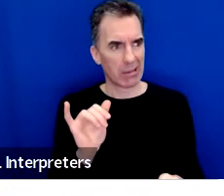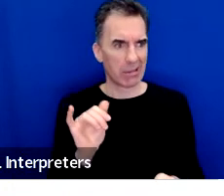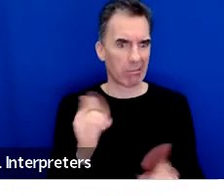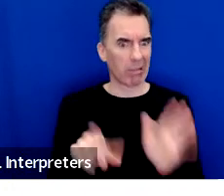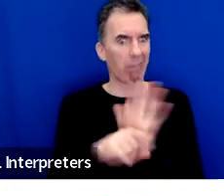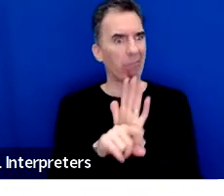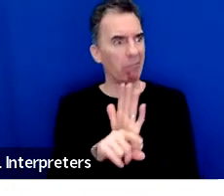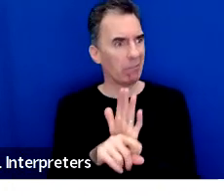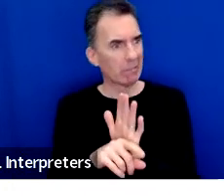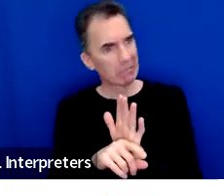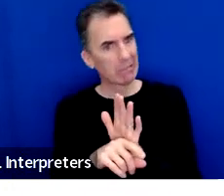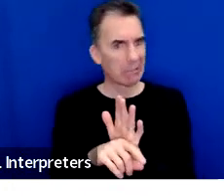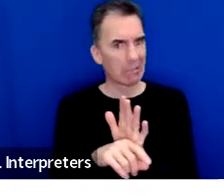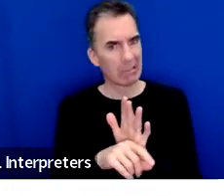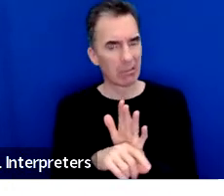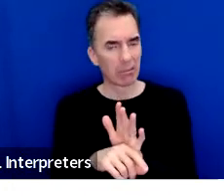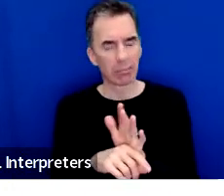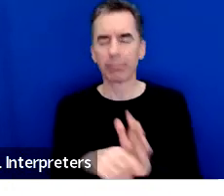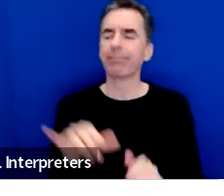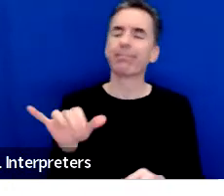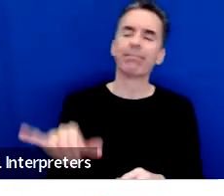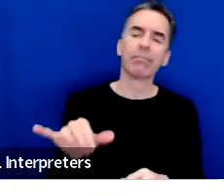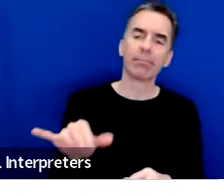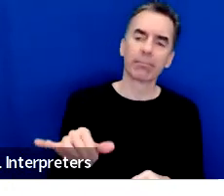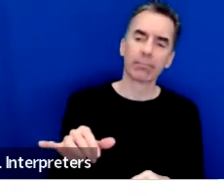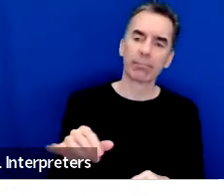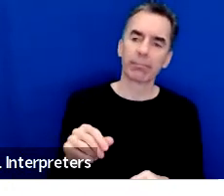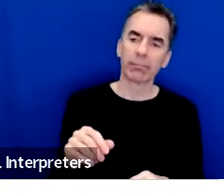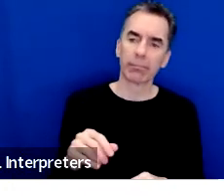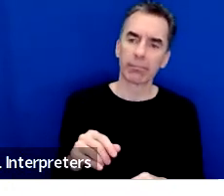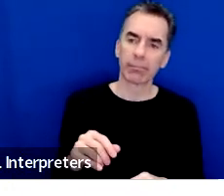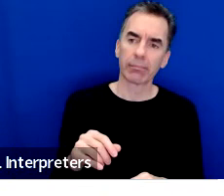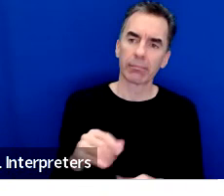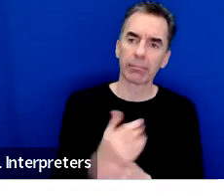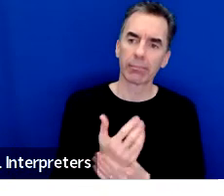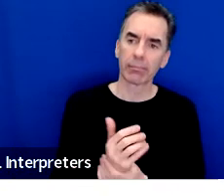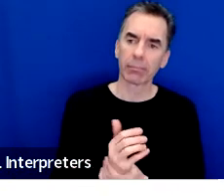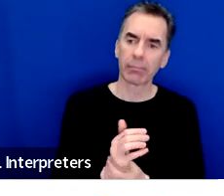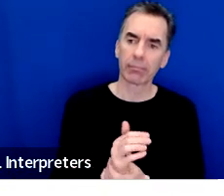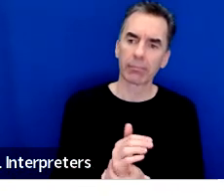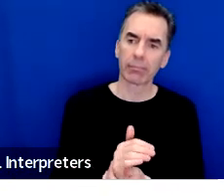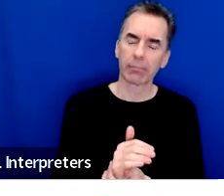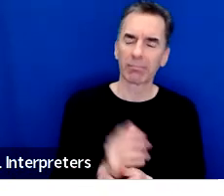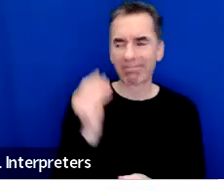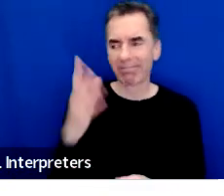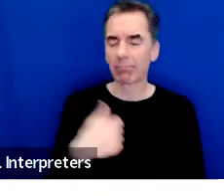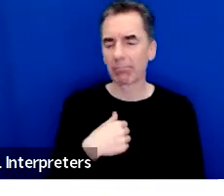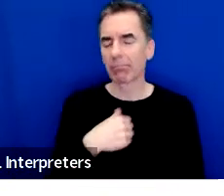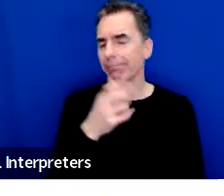So I try to go through it. Yeah. So like, like, I mean, I'm not by no means an expert, but like, like the rule is like